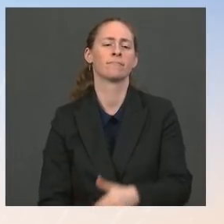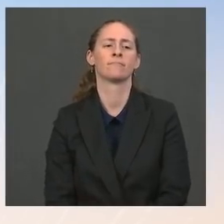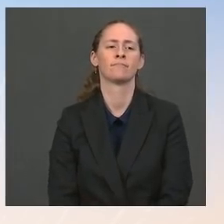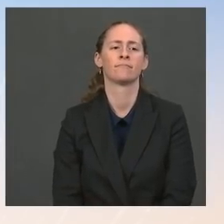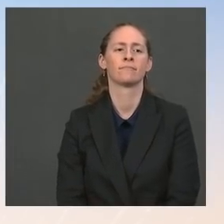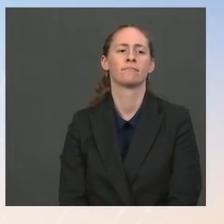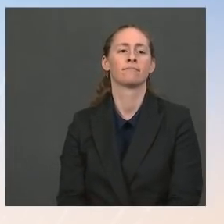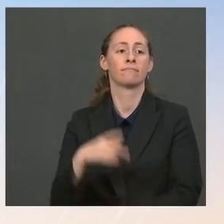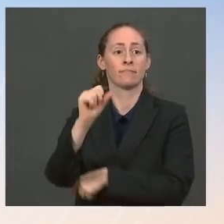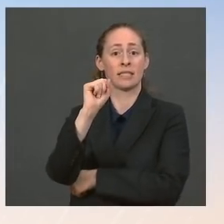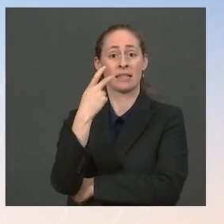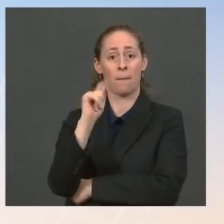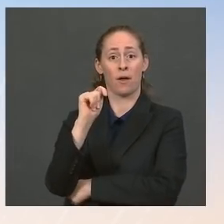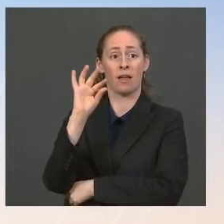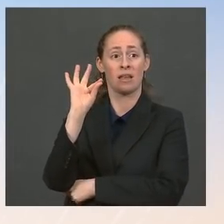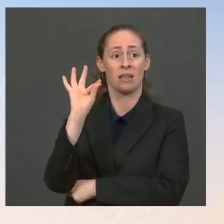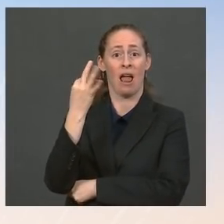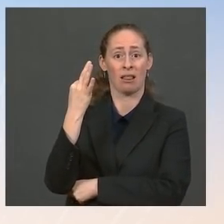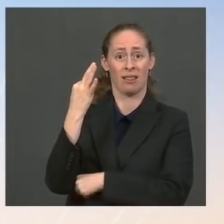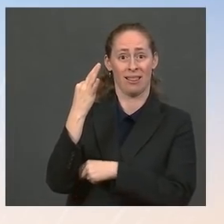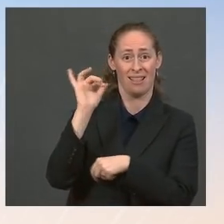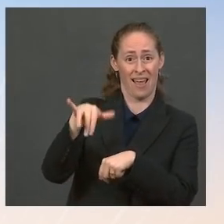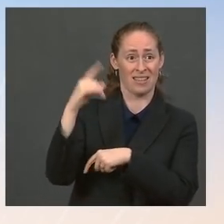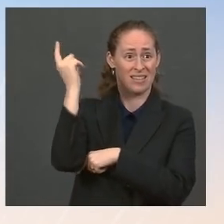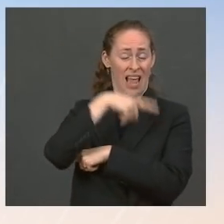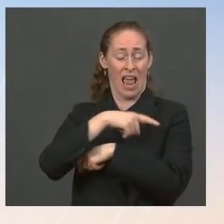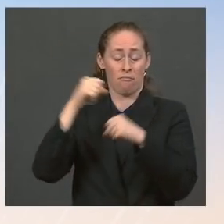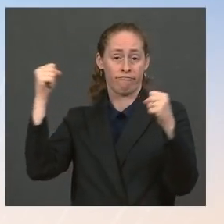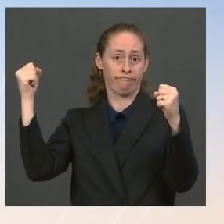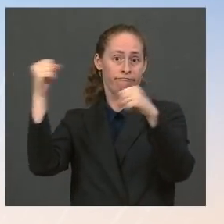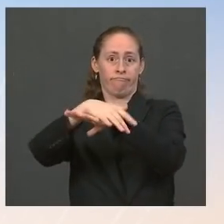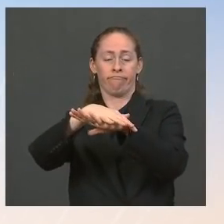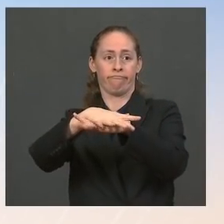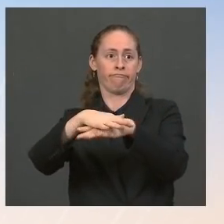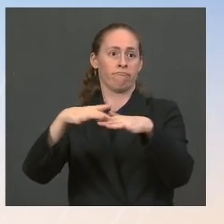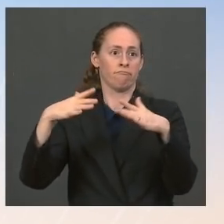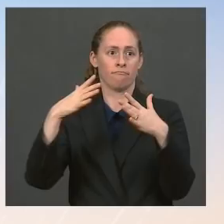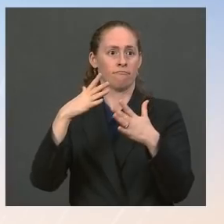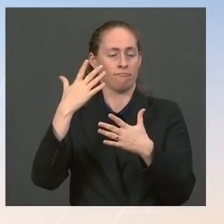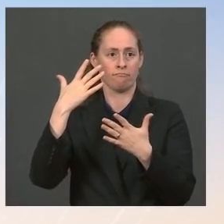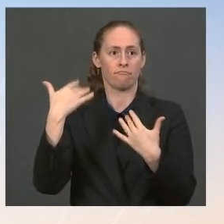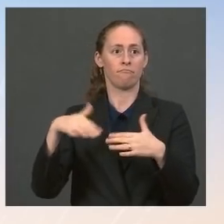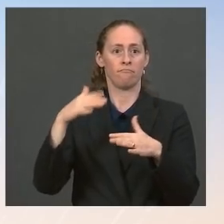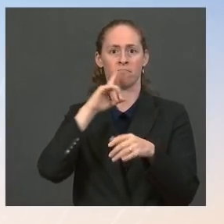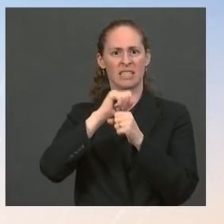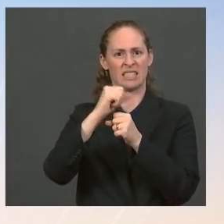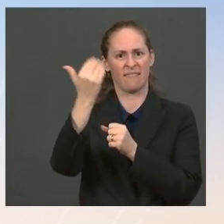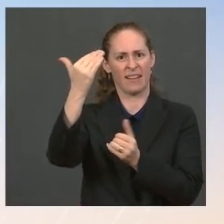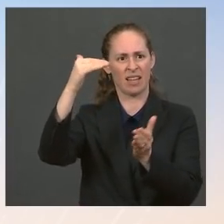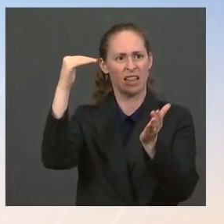at one time reaching approximately 15,000. Today, we have no migrants remaining in the camp